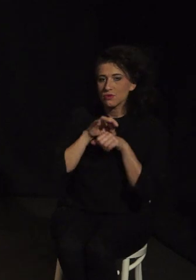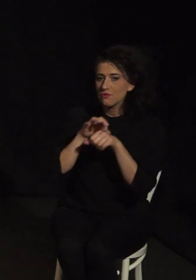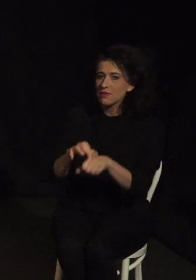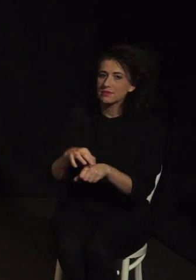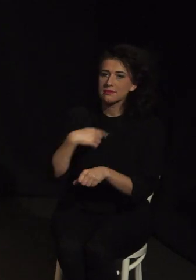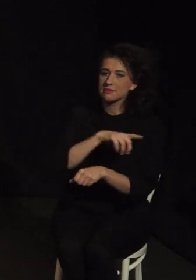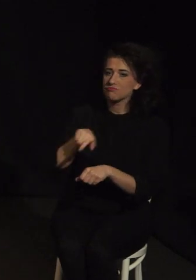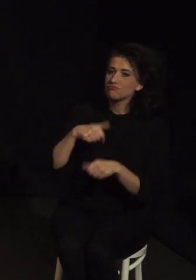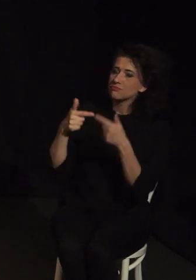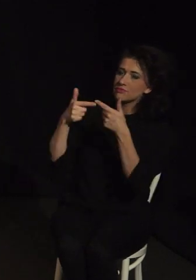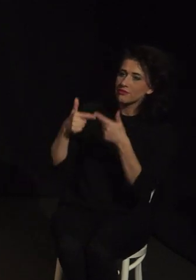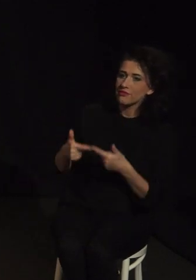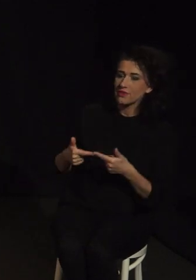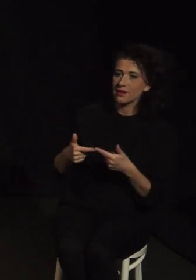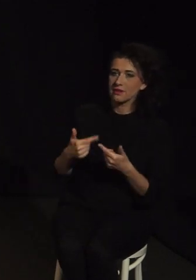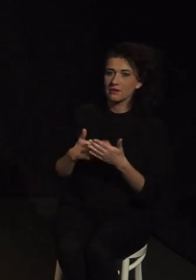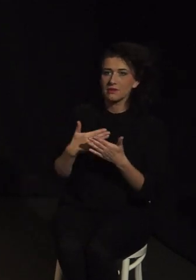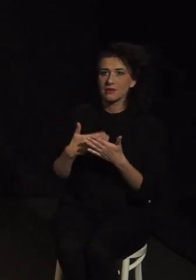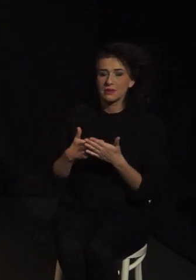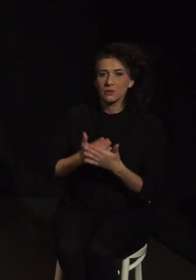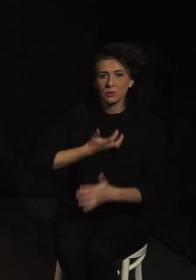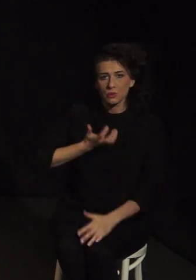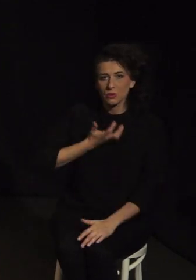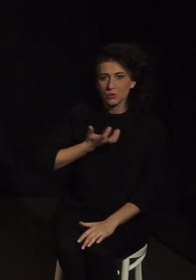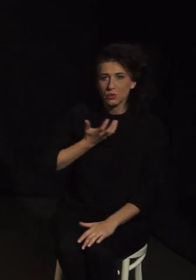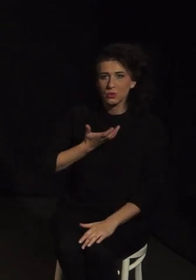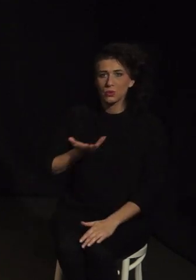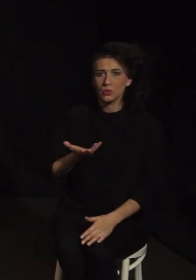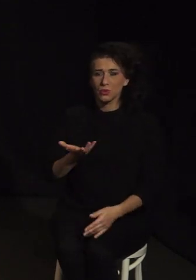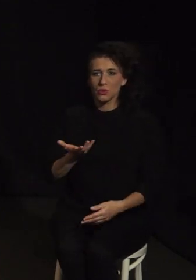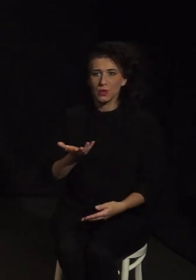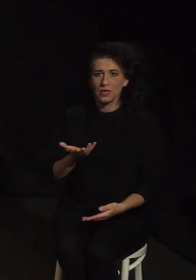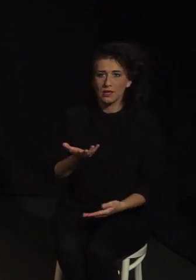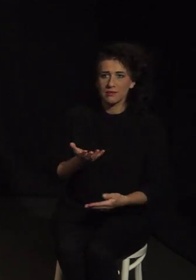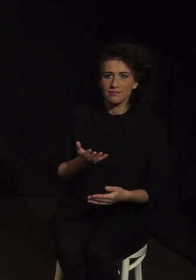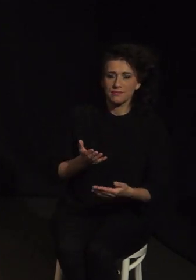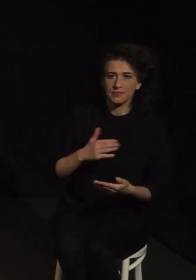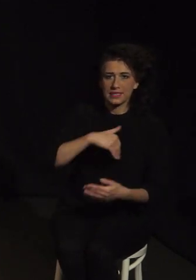He was a blind follower of caesura, of the rhythm of the poem.